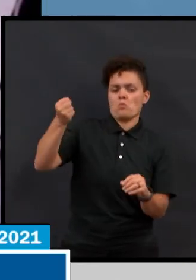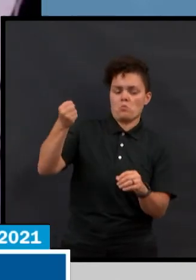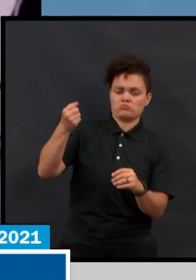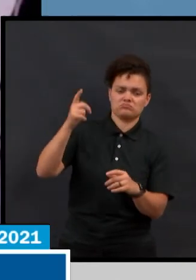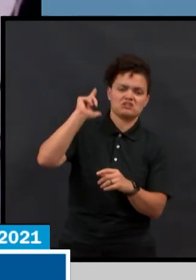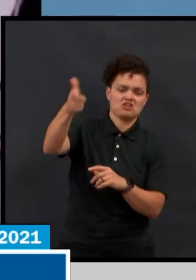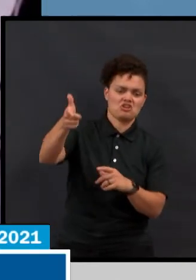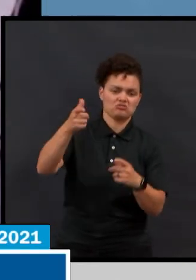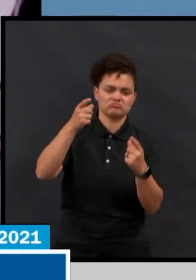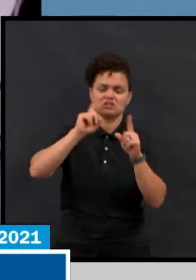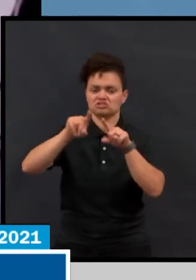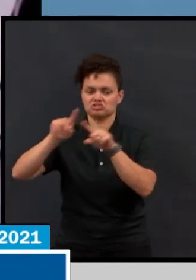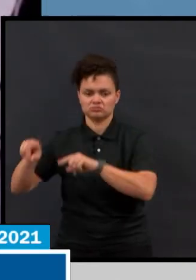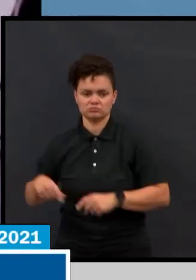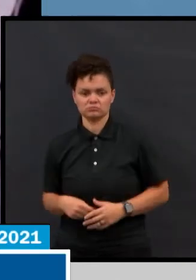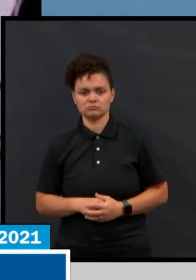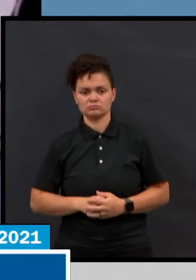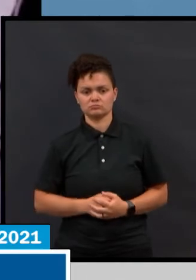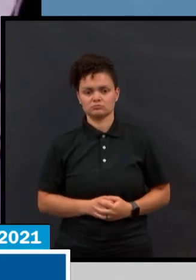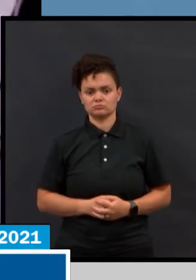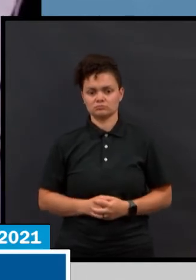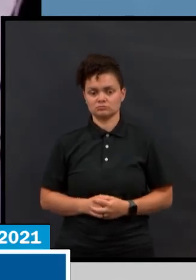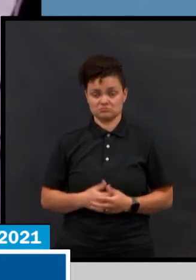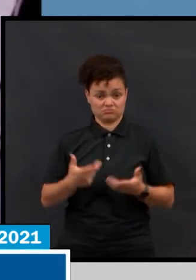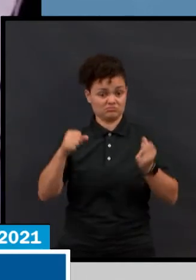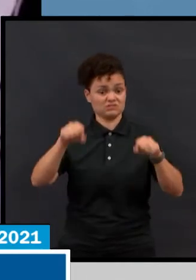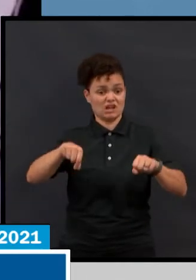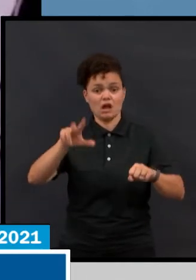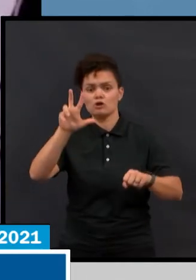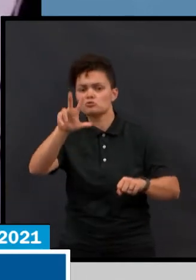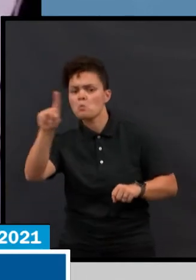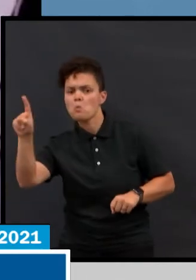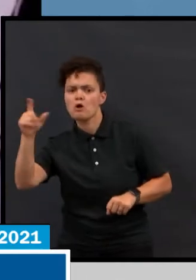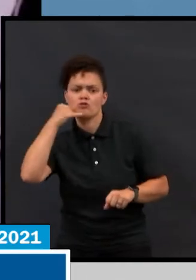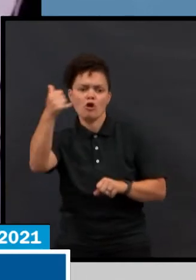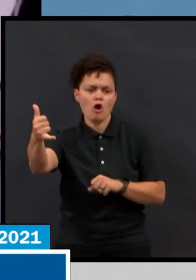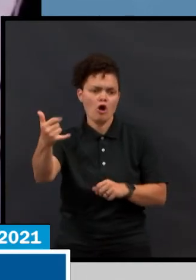multiple ways to get in touch with him and his staff your next presenter this evening